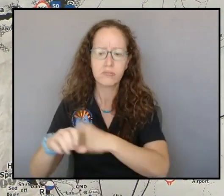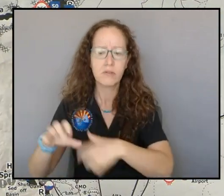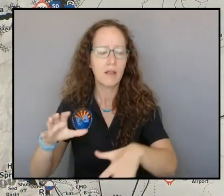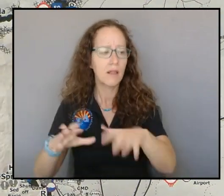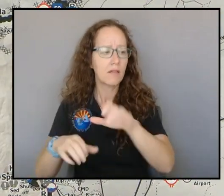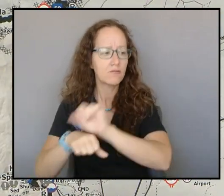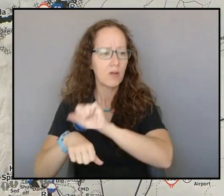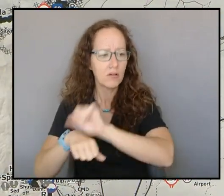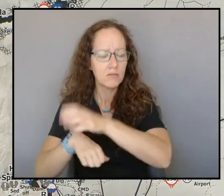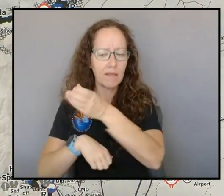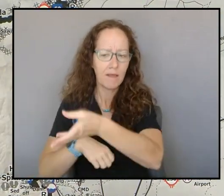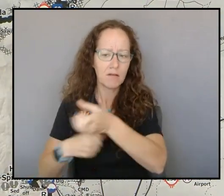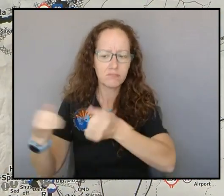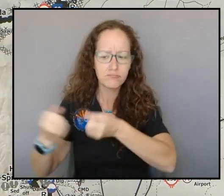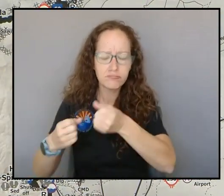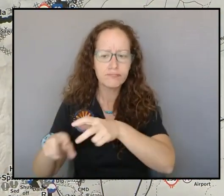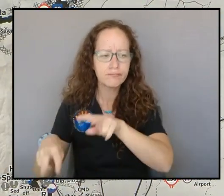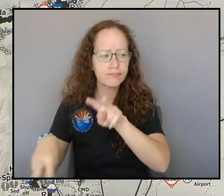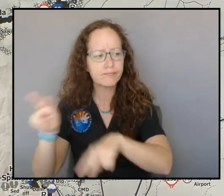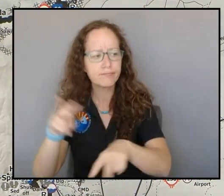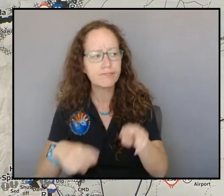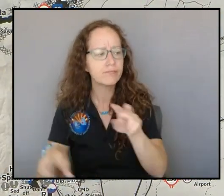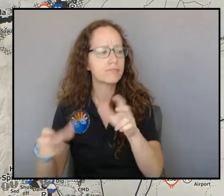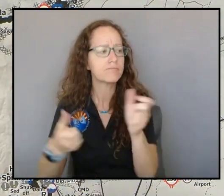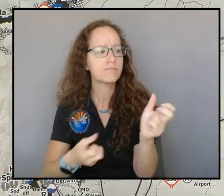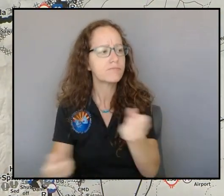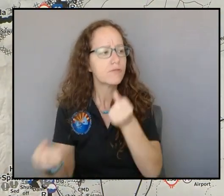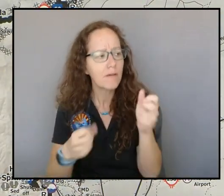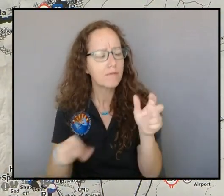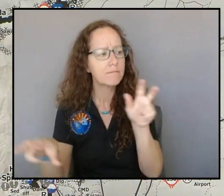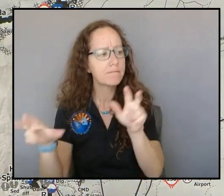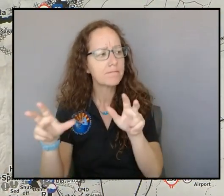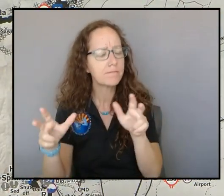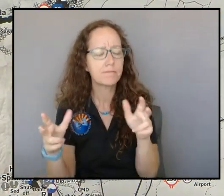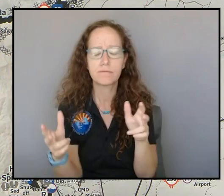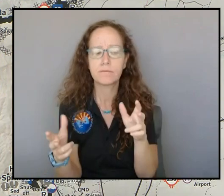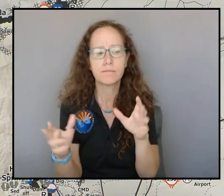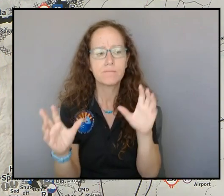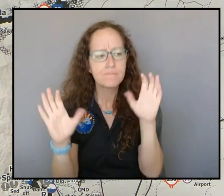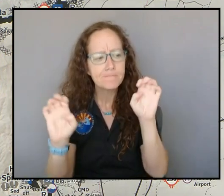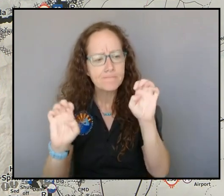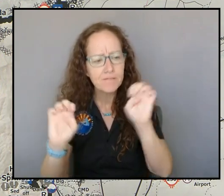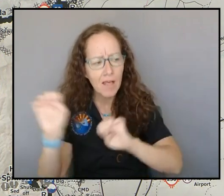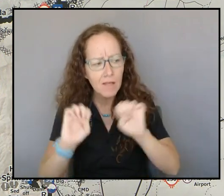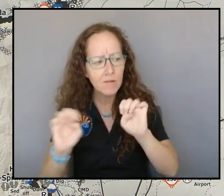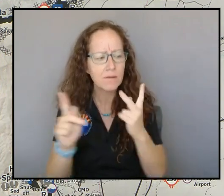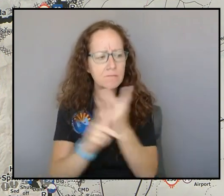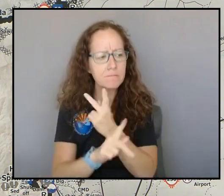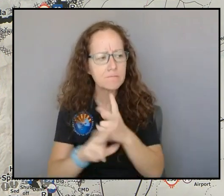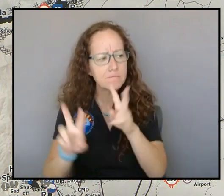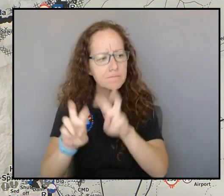have everybody working on the same common operating picture. They all know what they're going to be doing. What